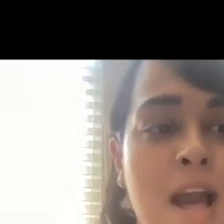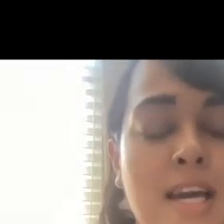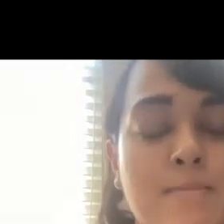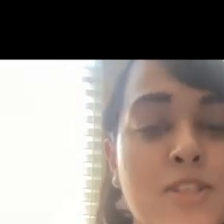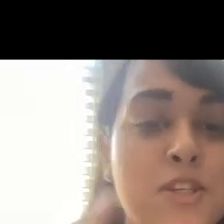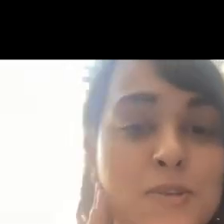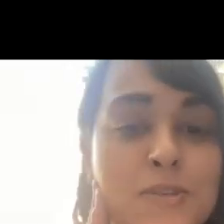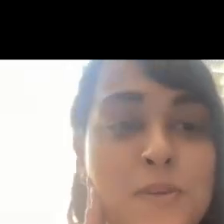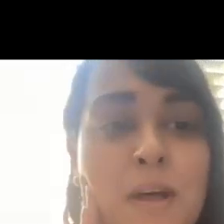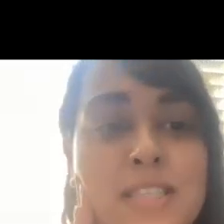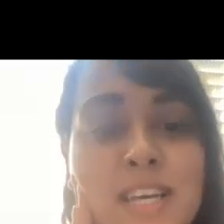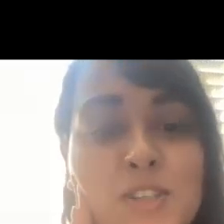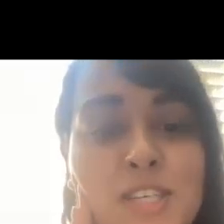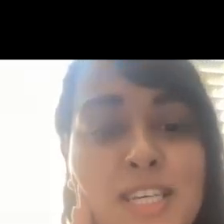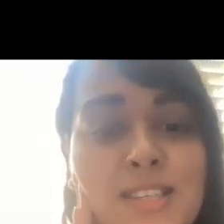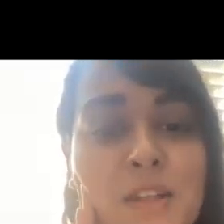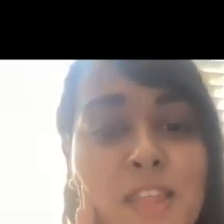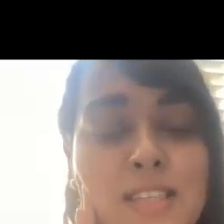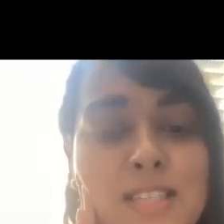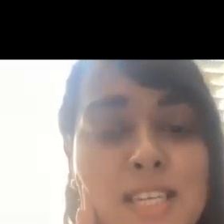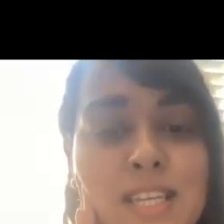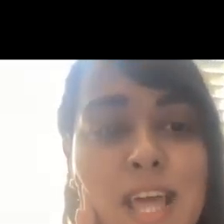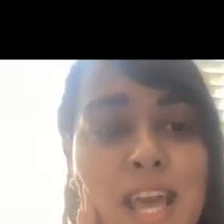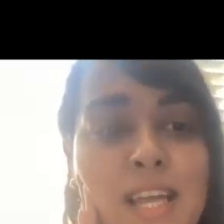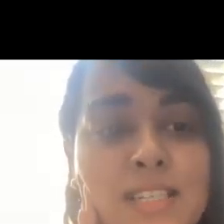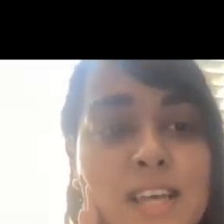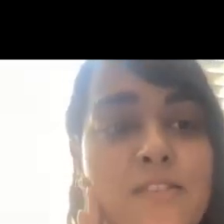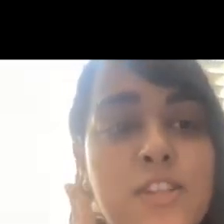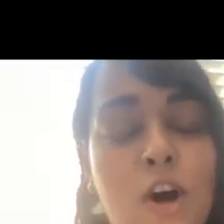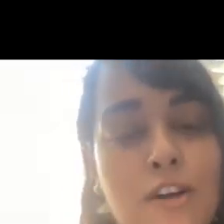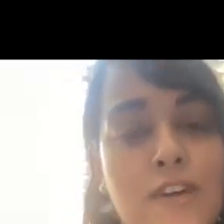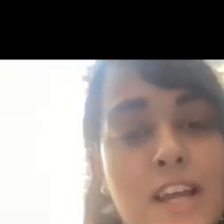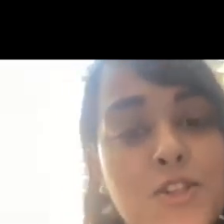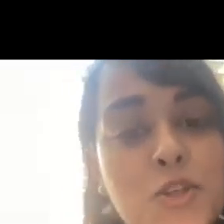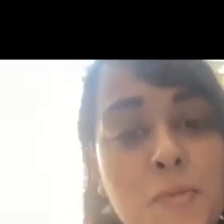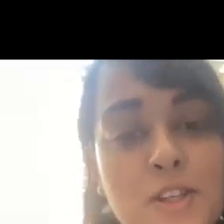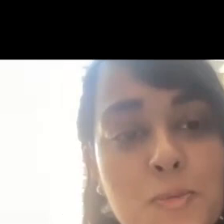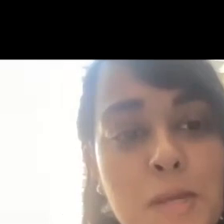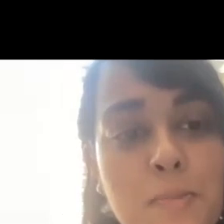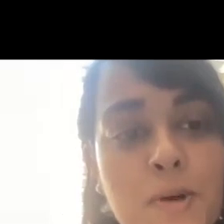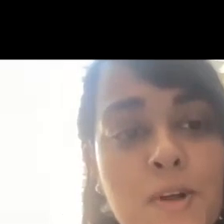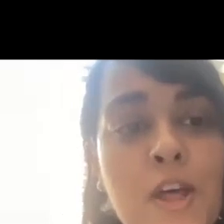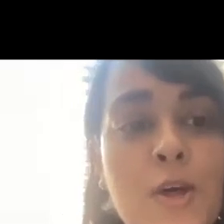I come to you from Los Angeles on the unseeded land of the Tongva and Chumash people